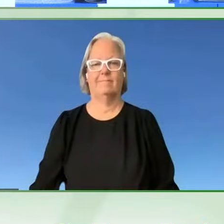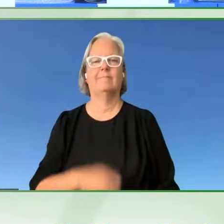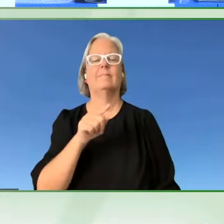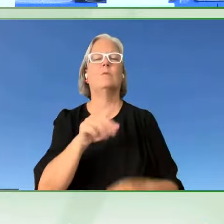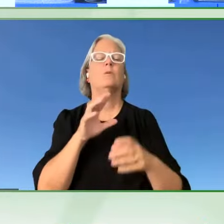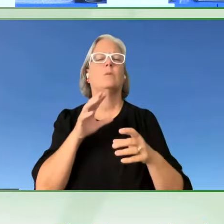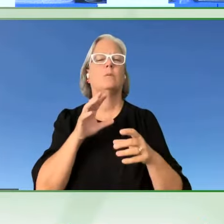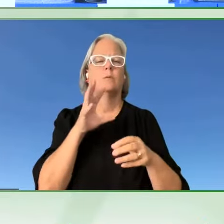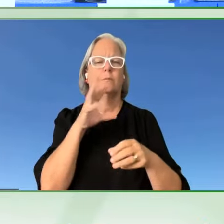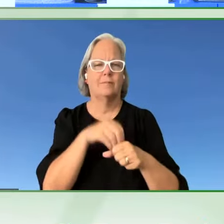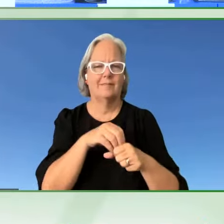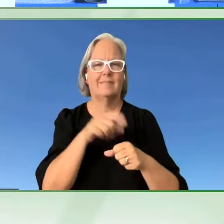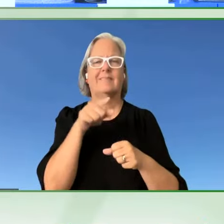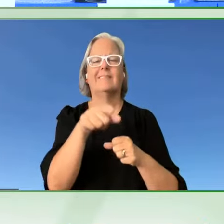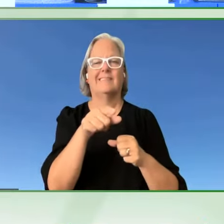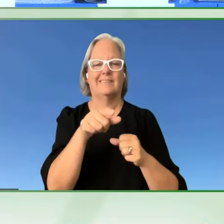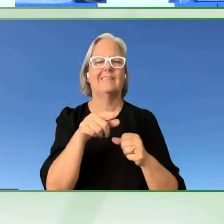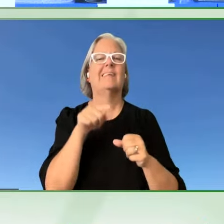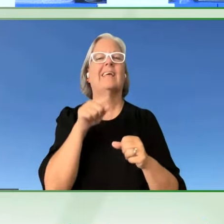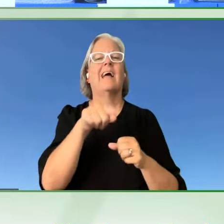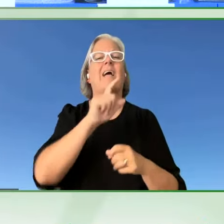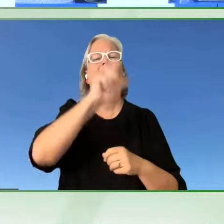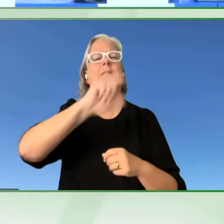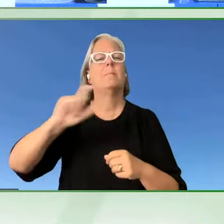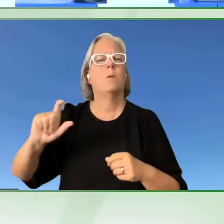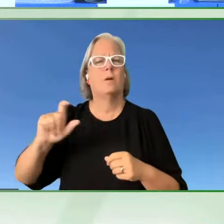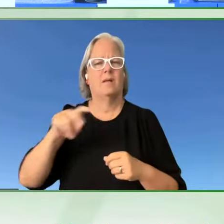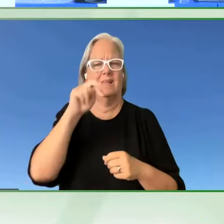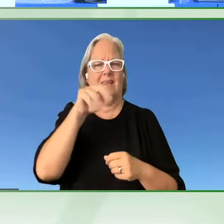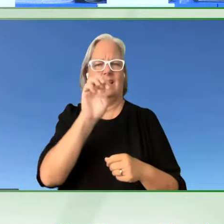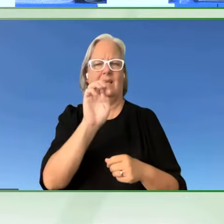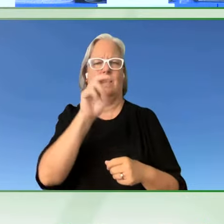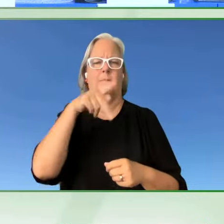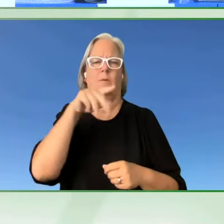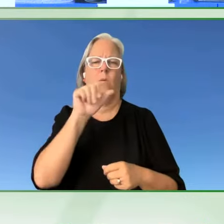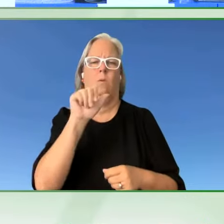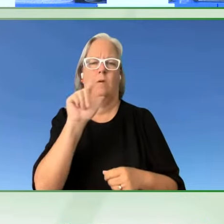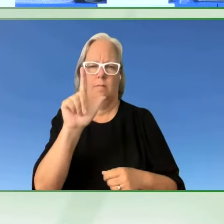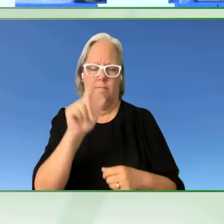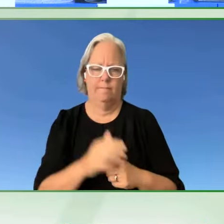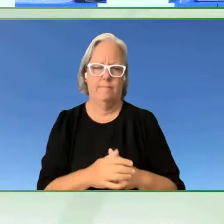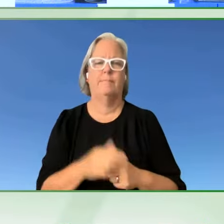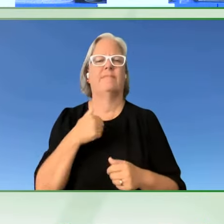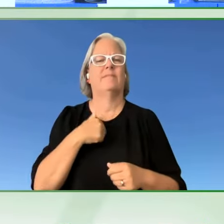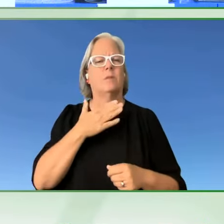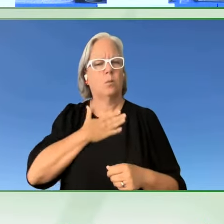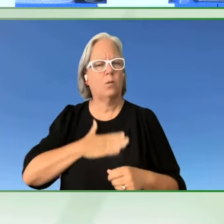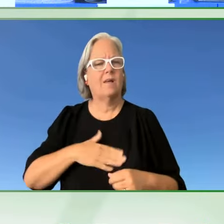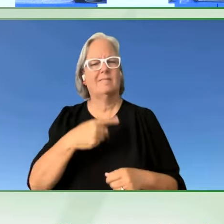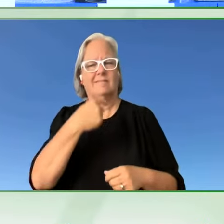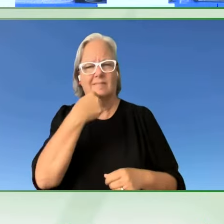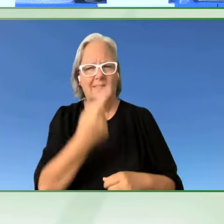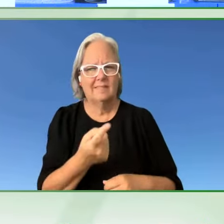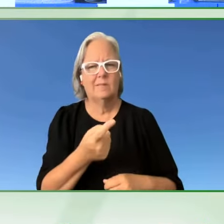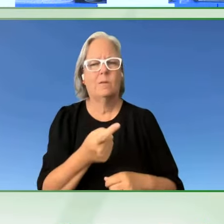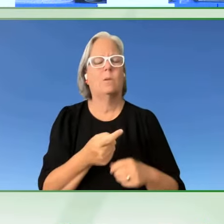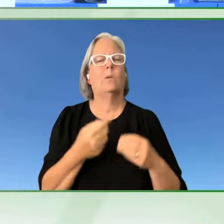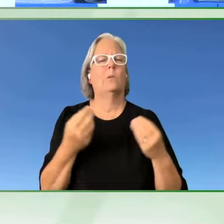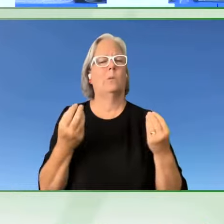Disability inclusive education is far from perfect.